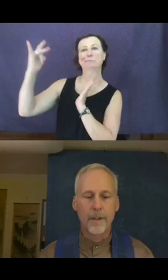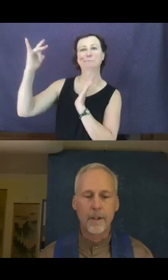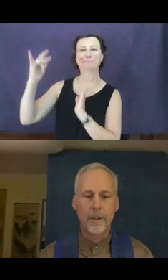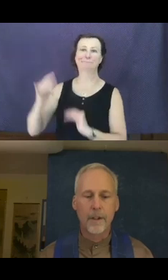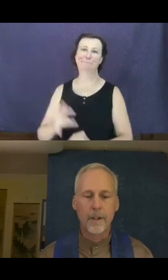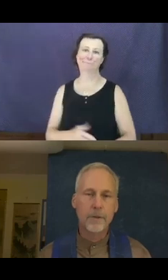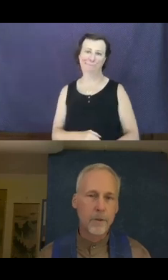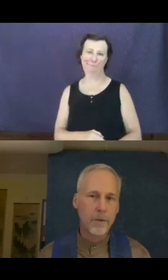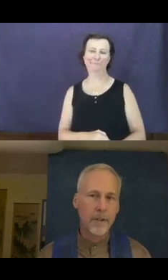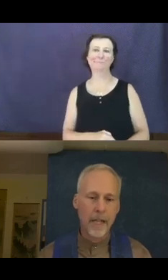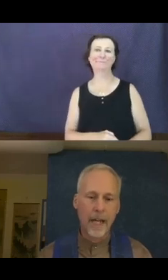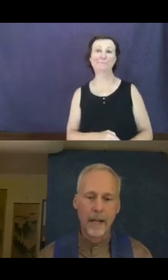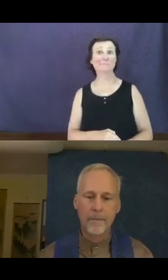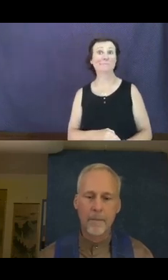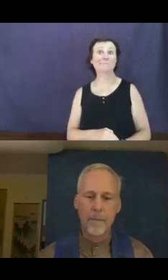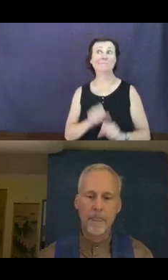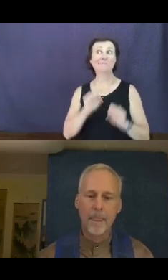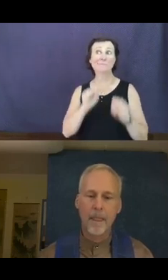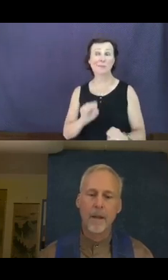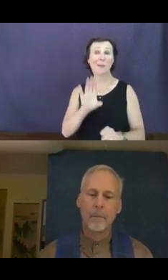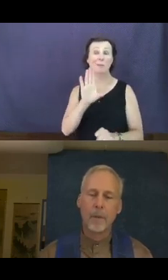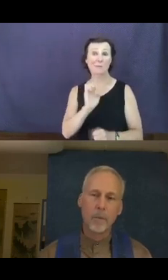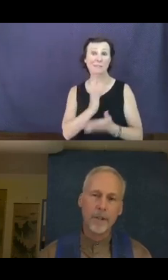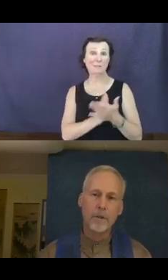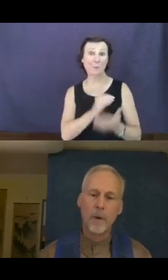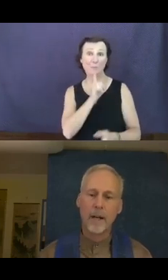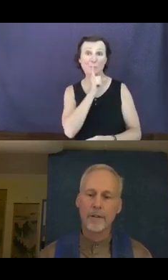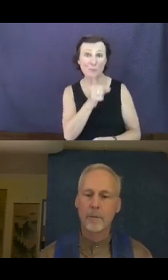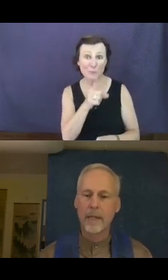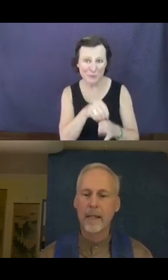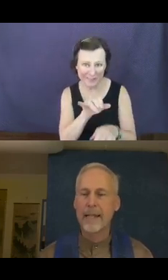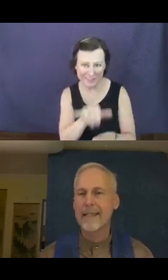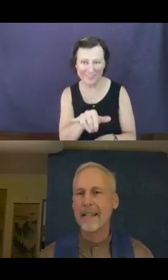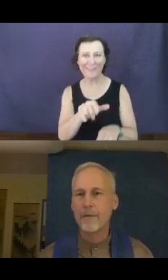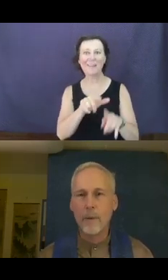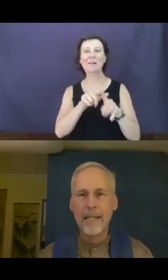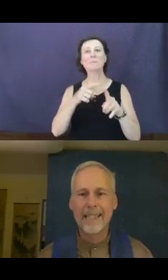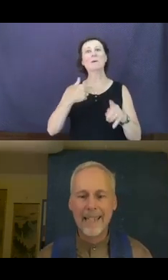There could be truth in that, but we do well to realize that if we can get